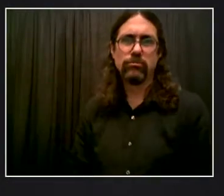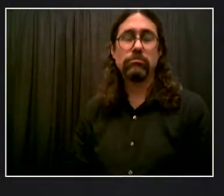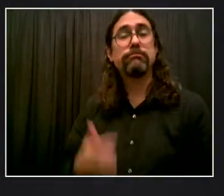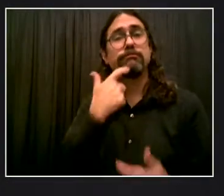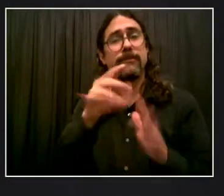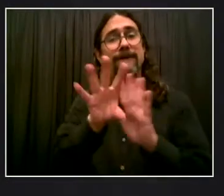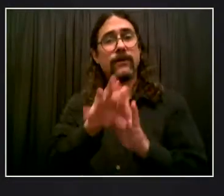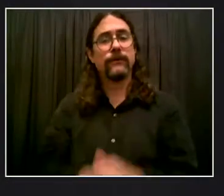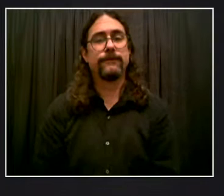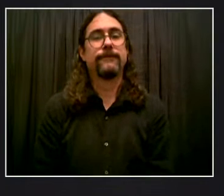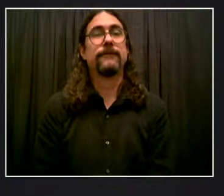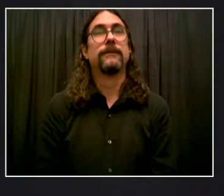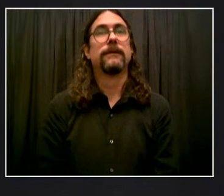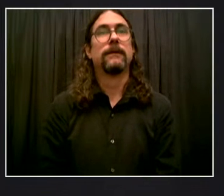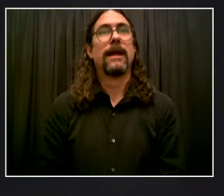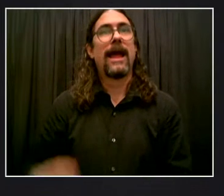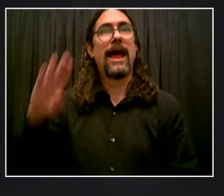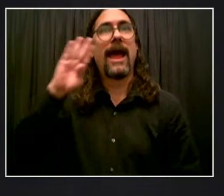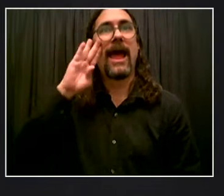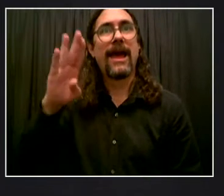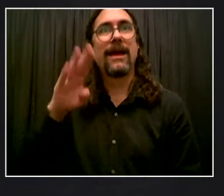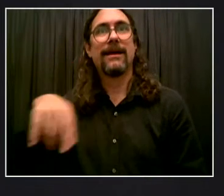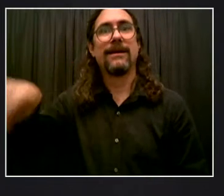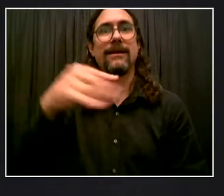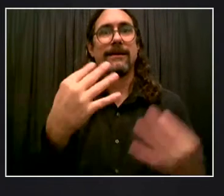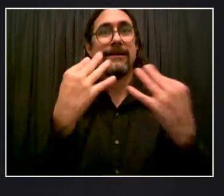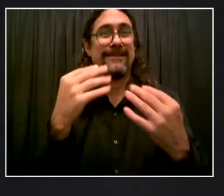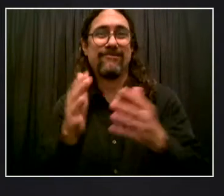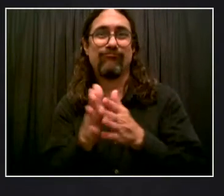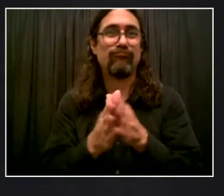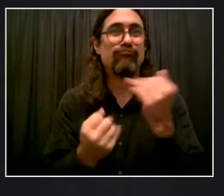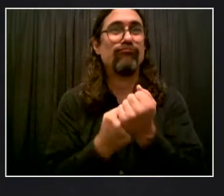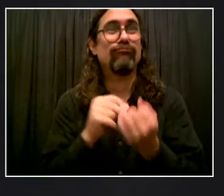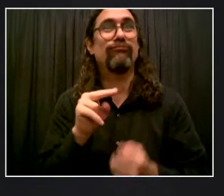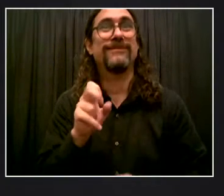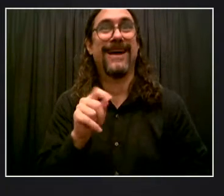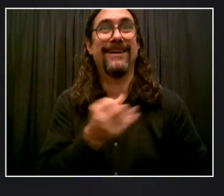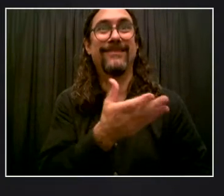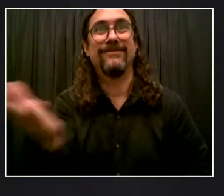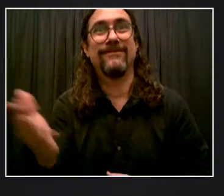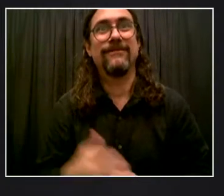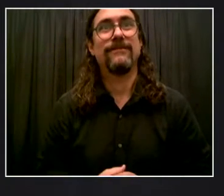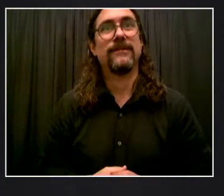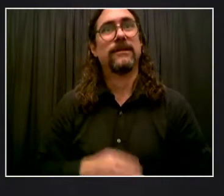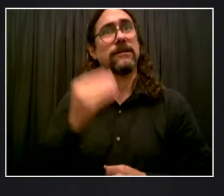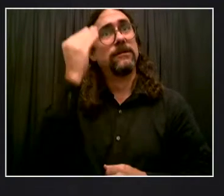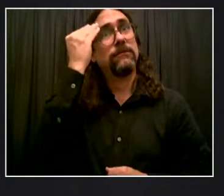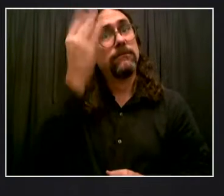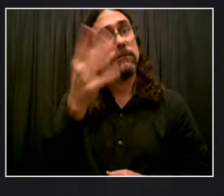FOR GOING THE EXTRA LMIE . LET'S SHOW YOU THE VIDEO SO YOU CAN SEE FOR